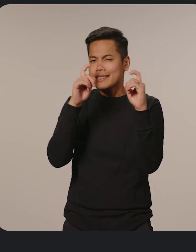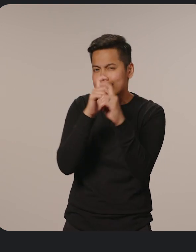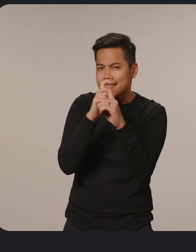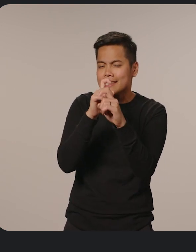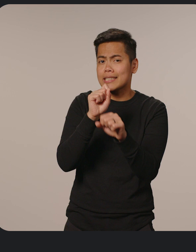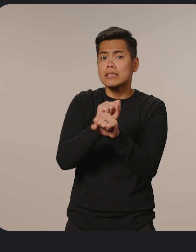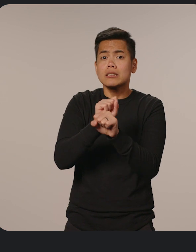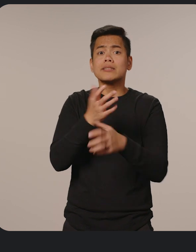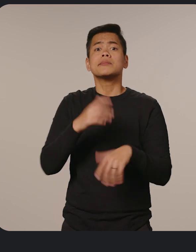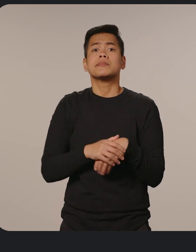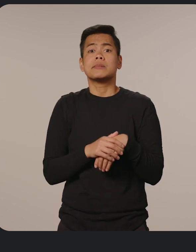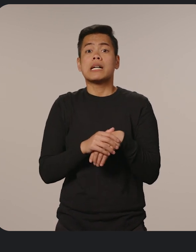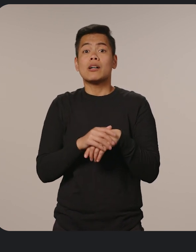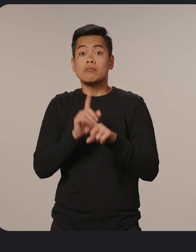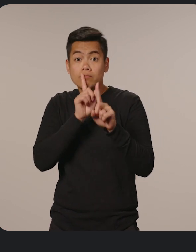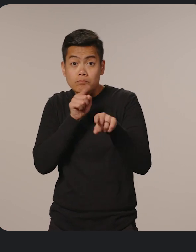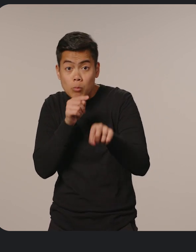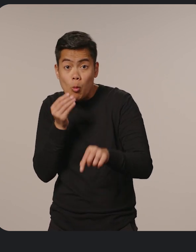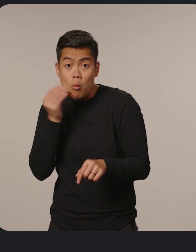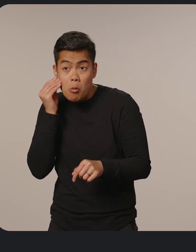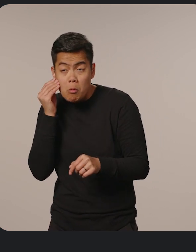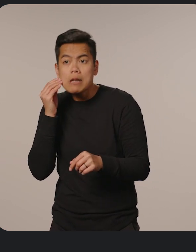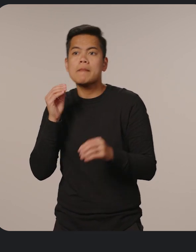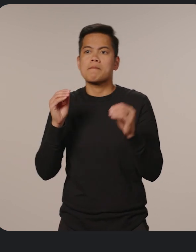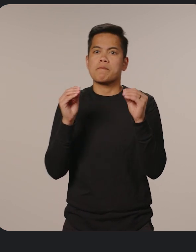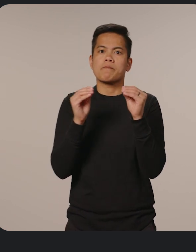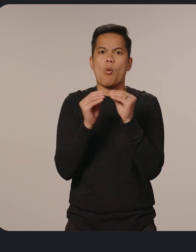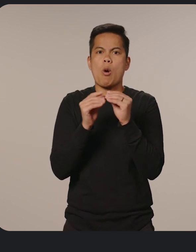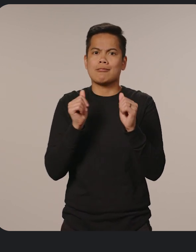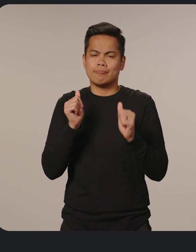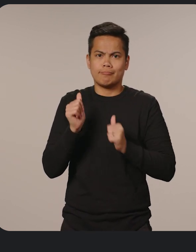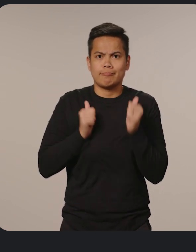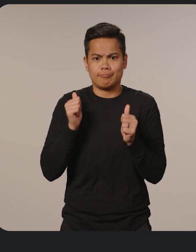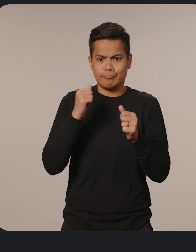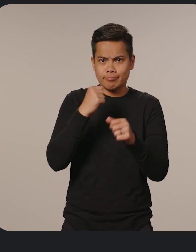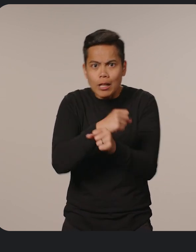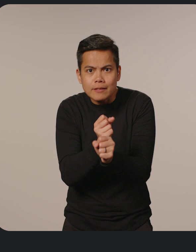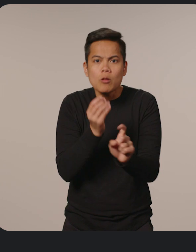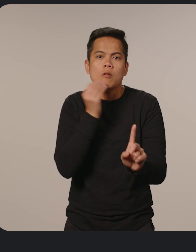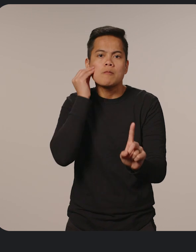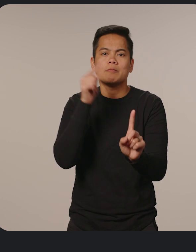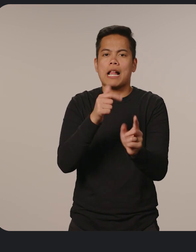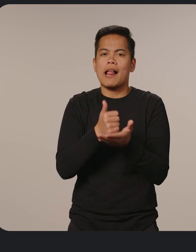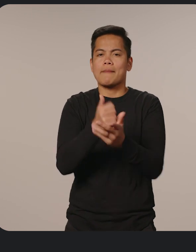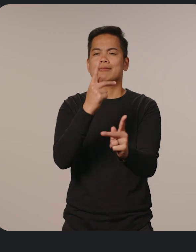into proactive homes that can help take care of the home and the people inside them.